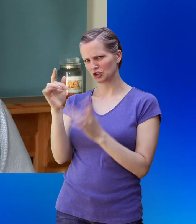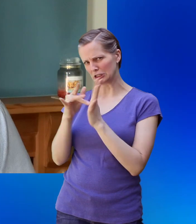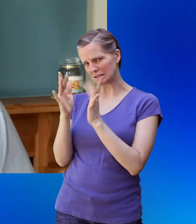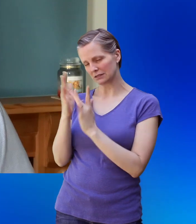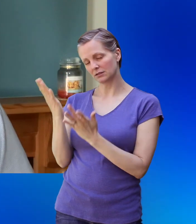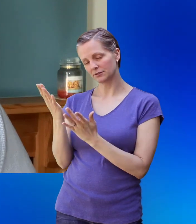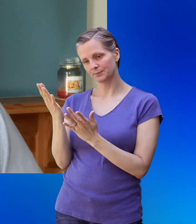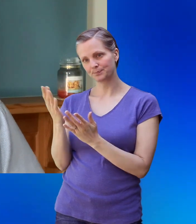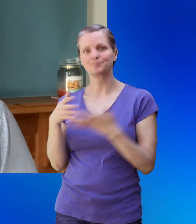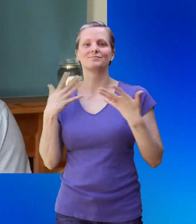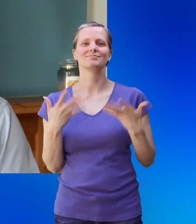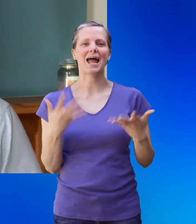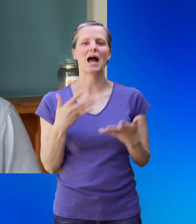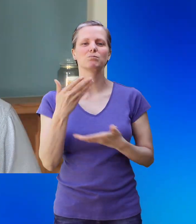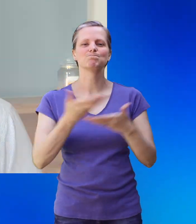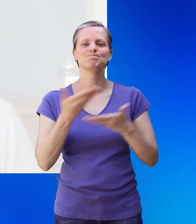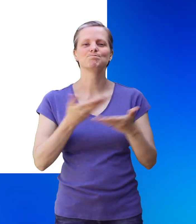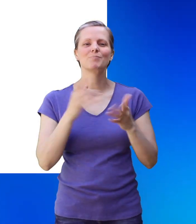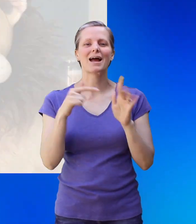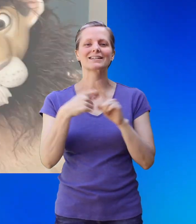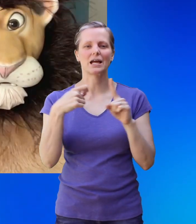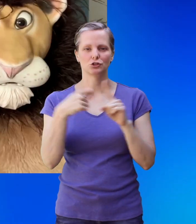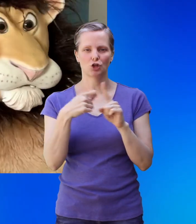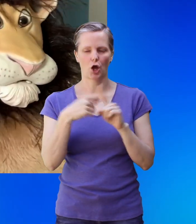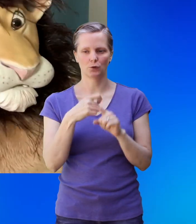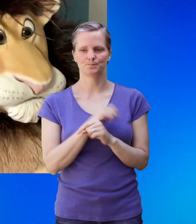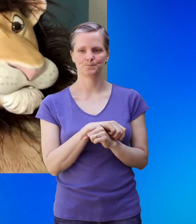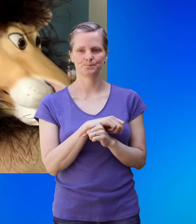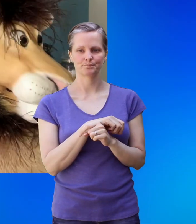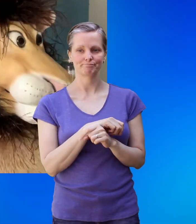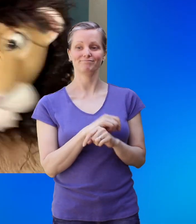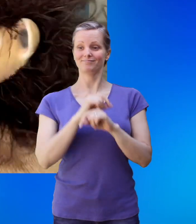Kato and see what he thinks. Right then Kage so it's great to have